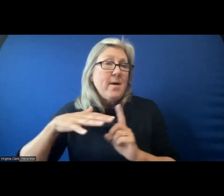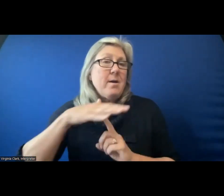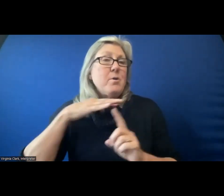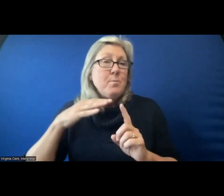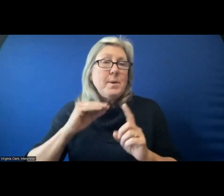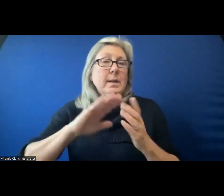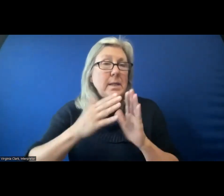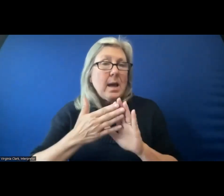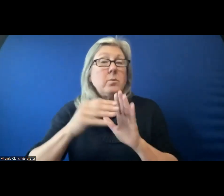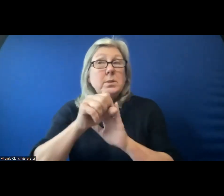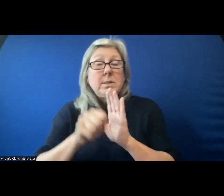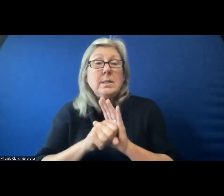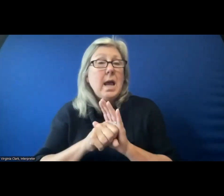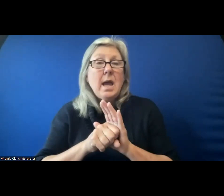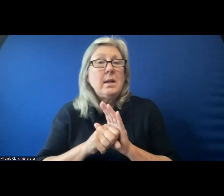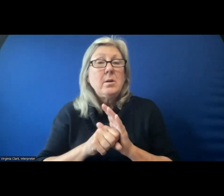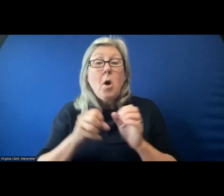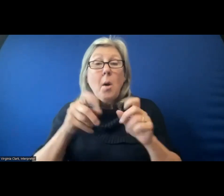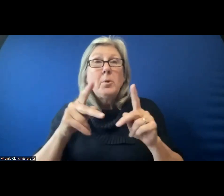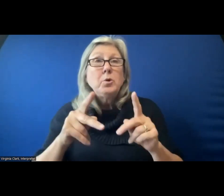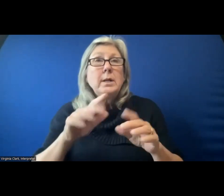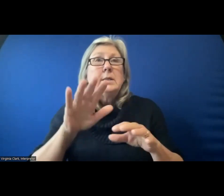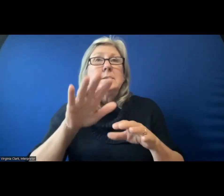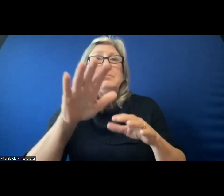out of reach. So why aren't all of these parts of our lives